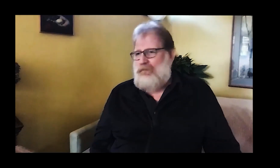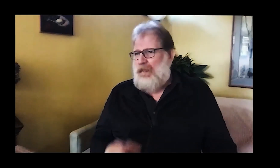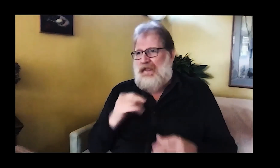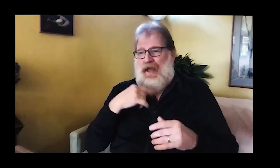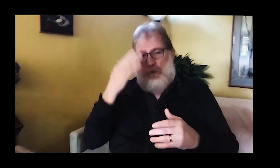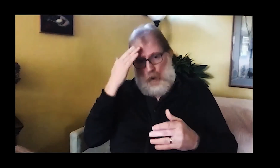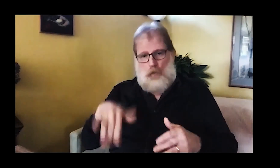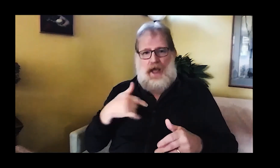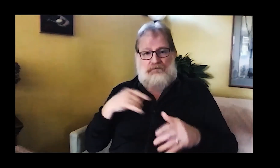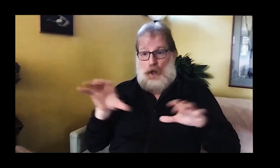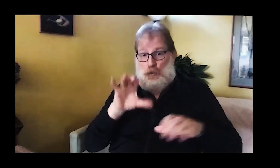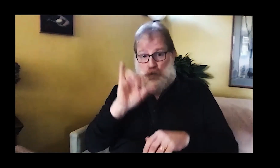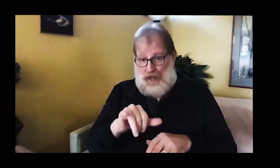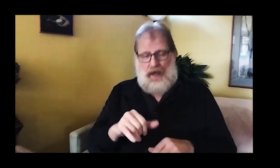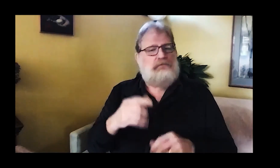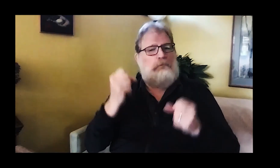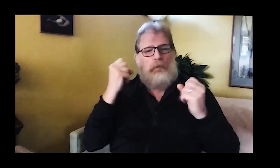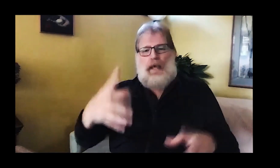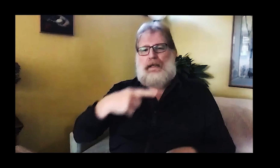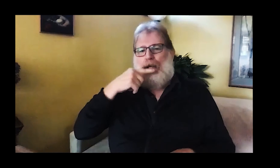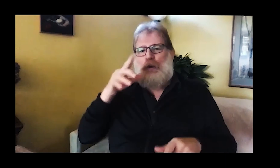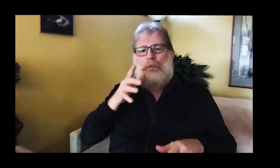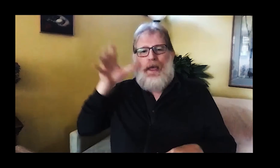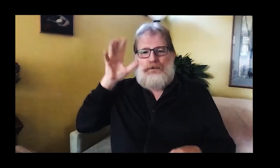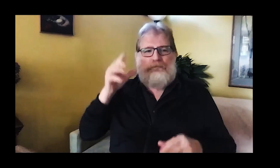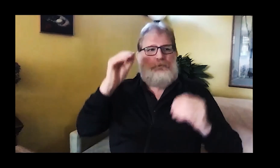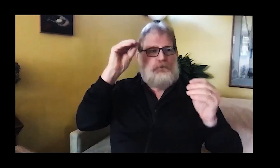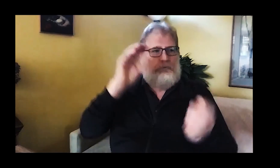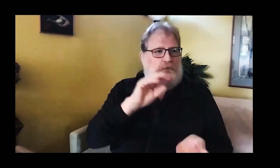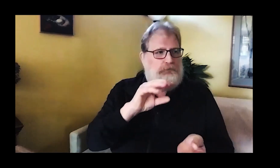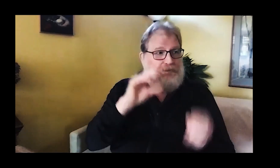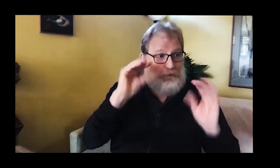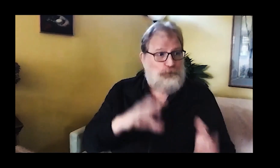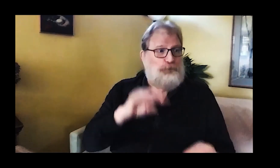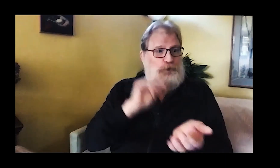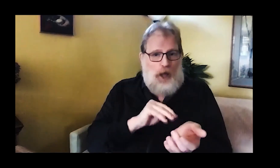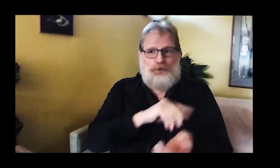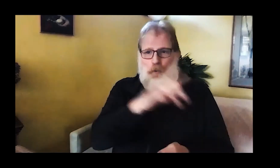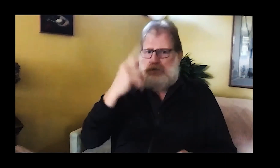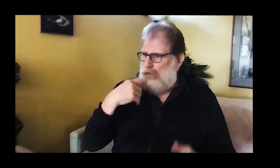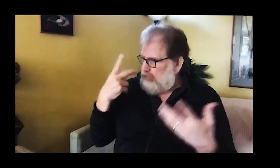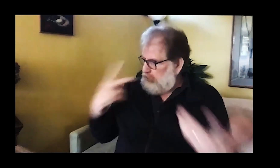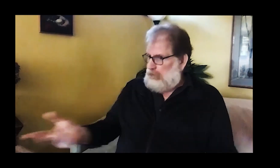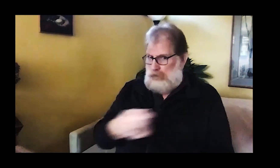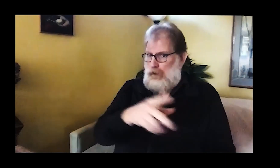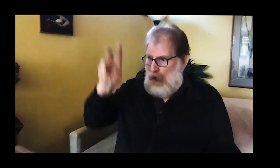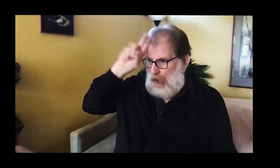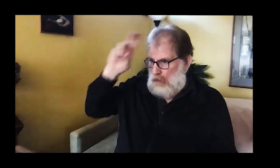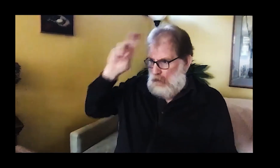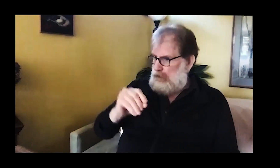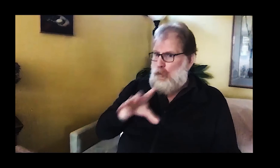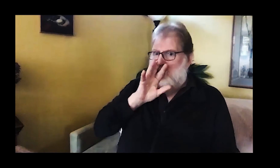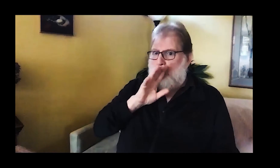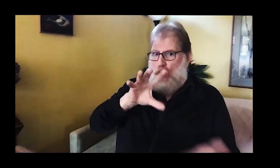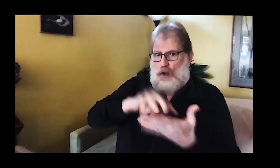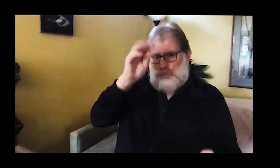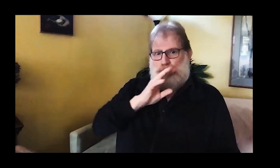And I knew that if I had done that, many hearing parents and doctors would look and say look at